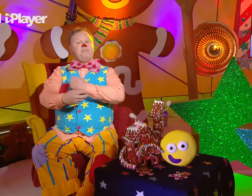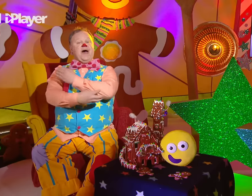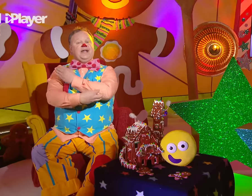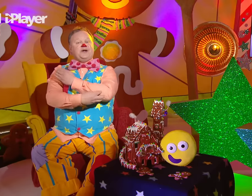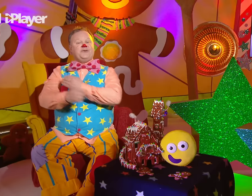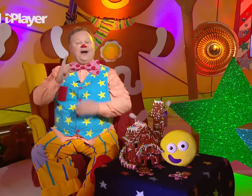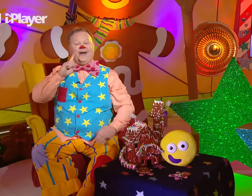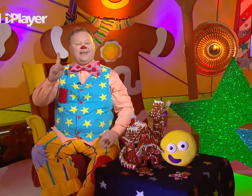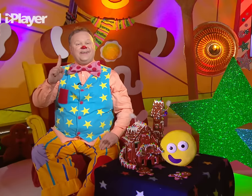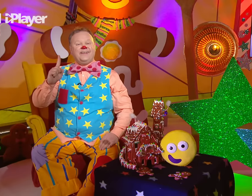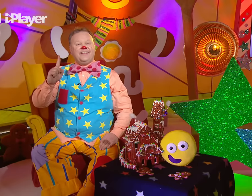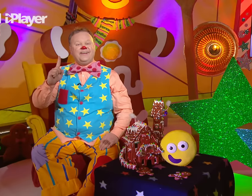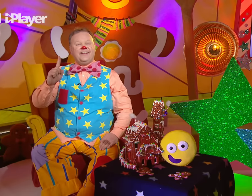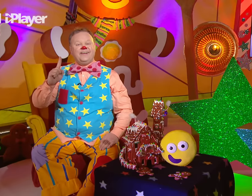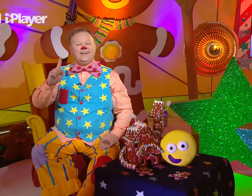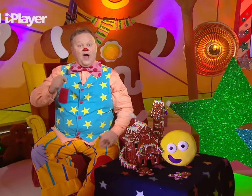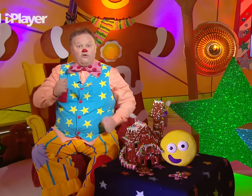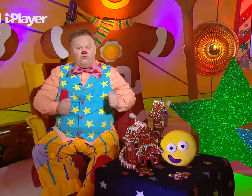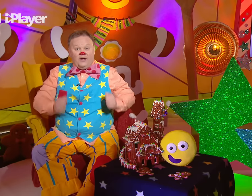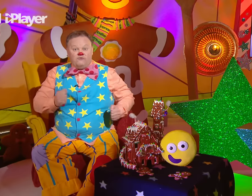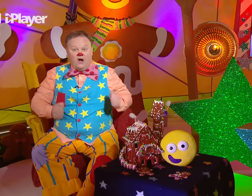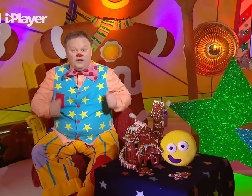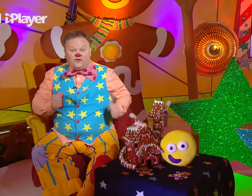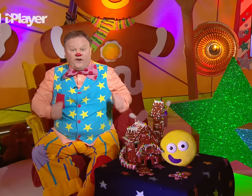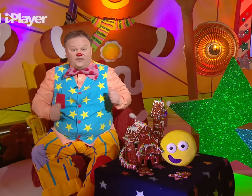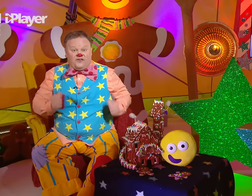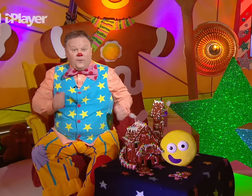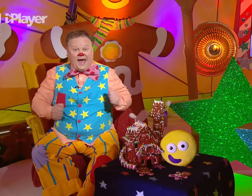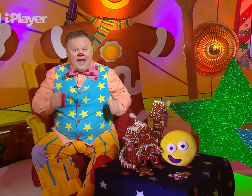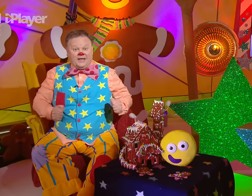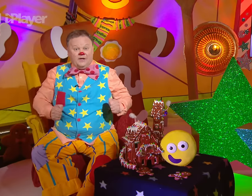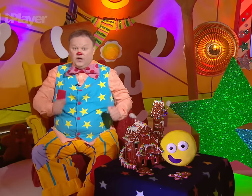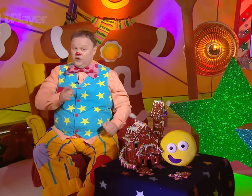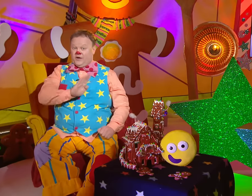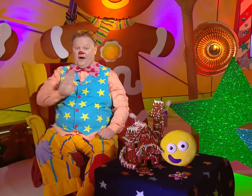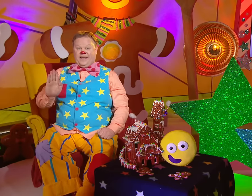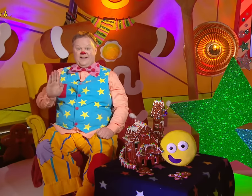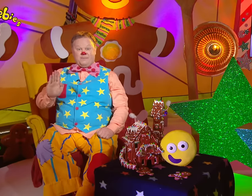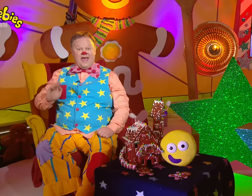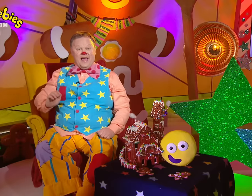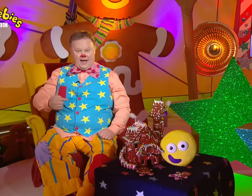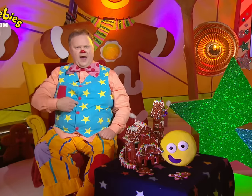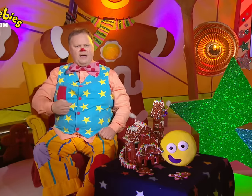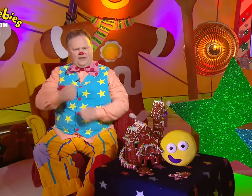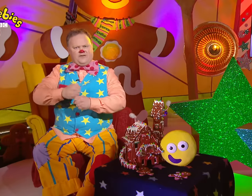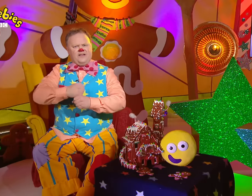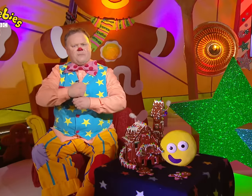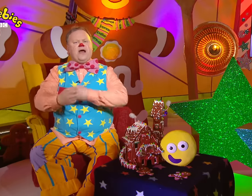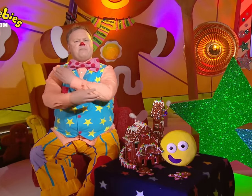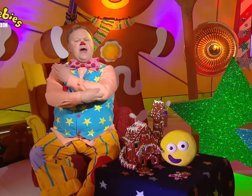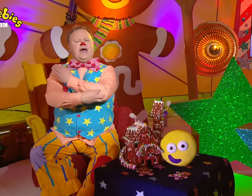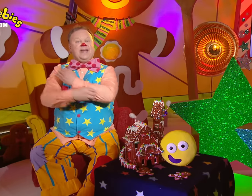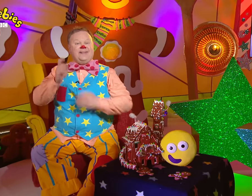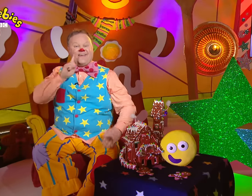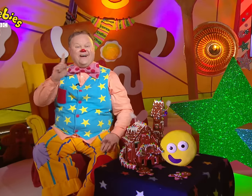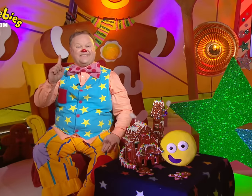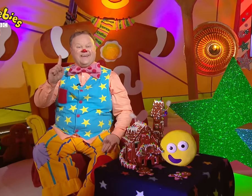man cried run run as fast as you can you can't catch me i'm the gingerbread man he chanted